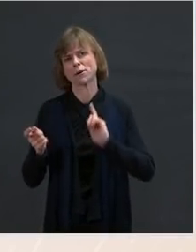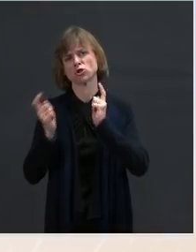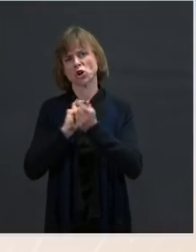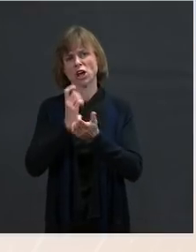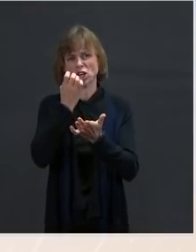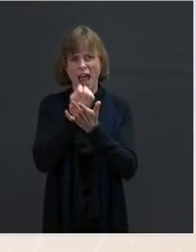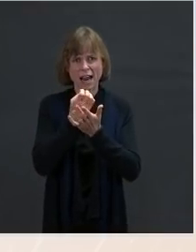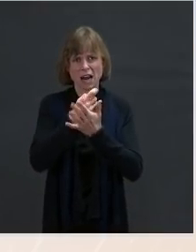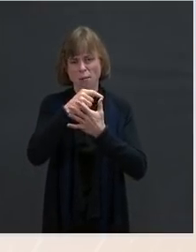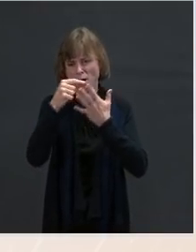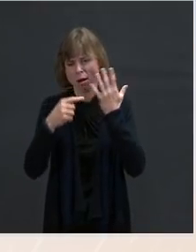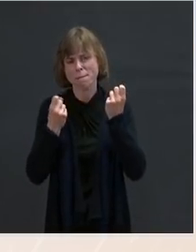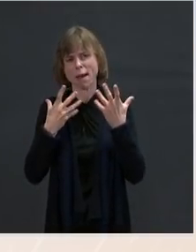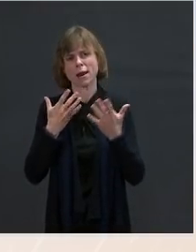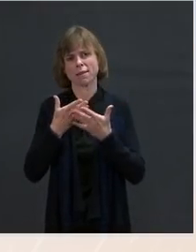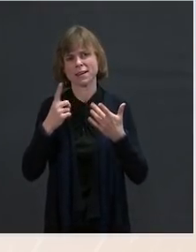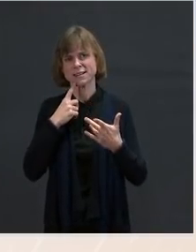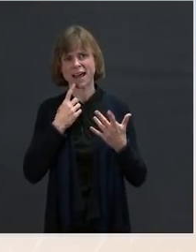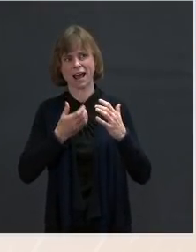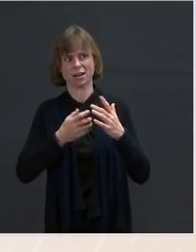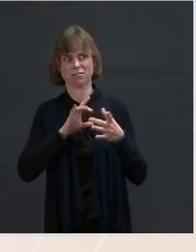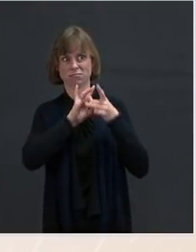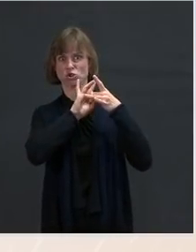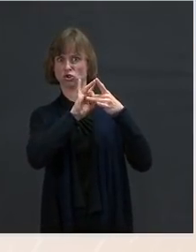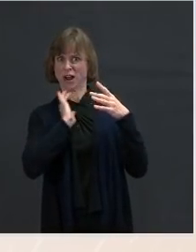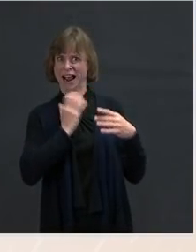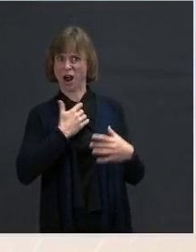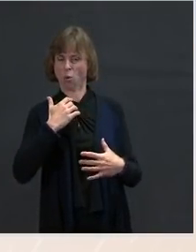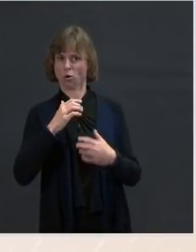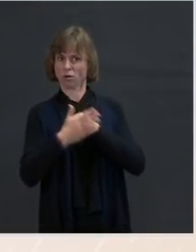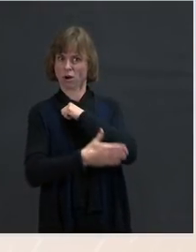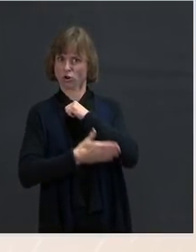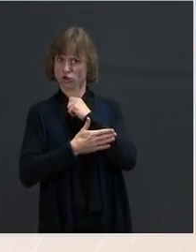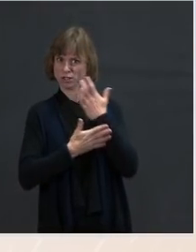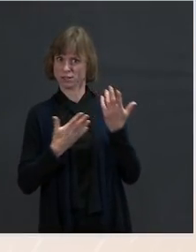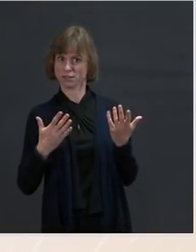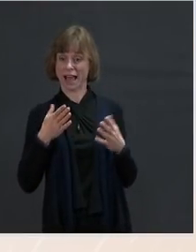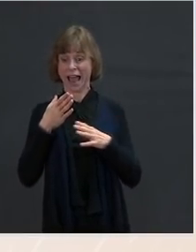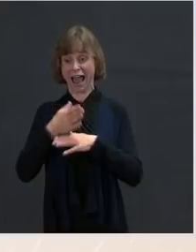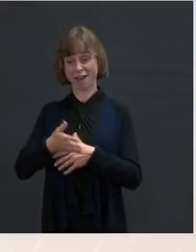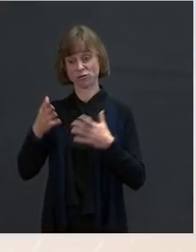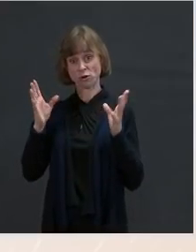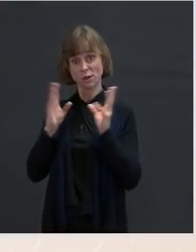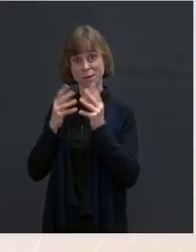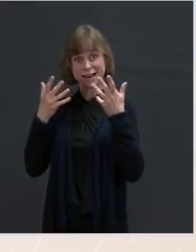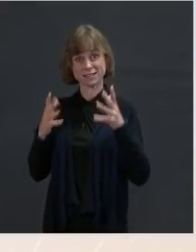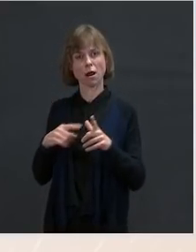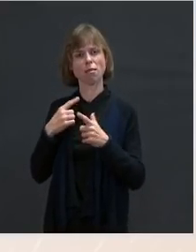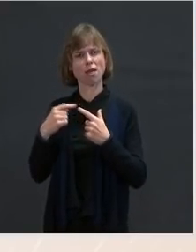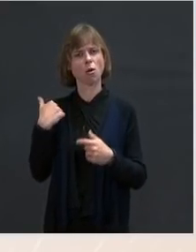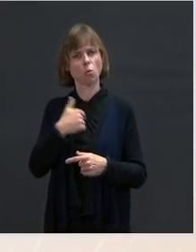as well as the deep people-to-people bonds we share. After the conclusion of the meeting, I'm sure we'll have a readout of what was discussed